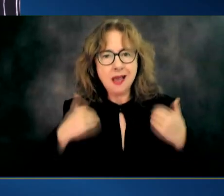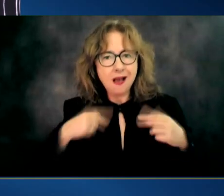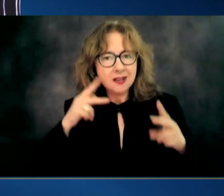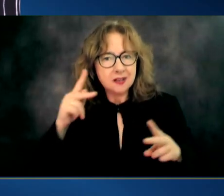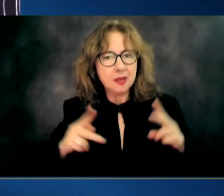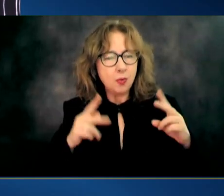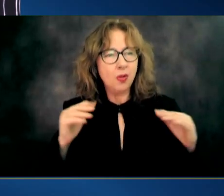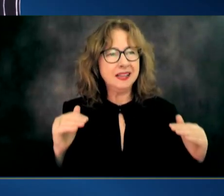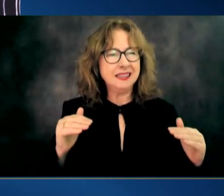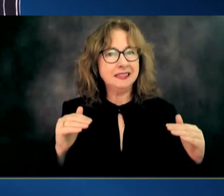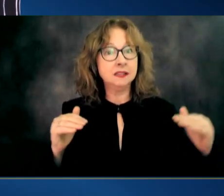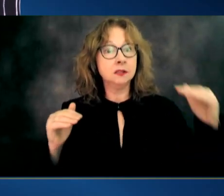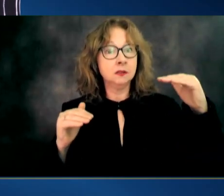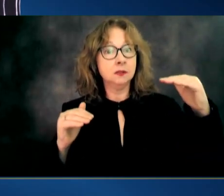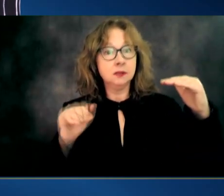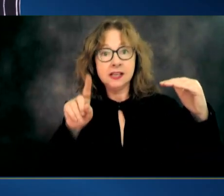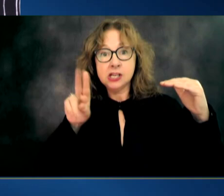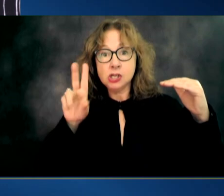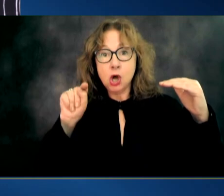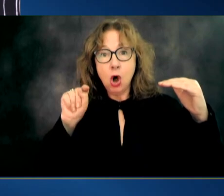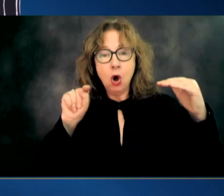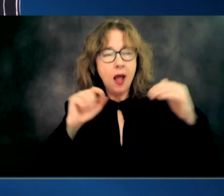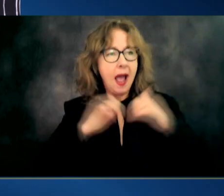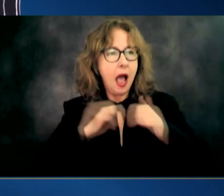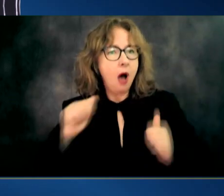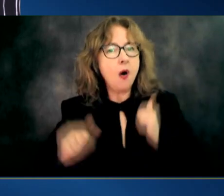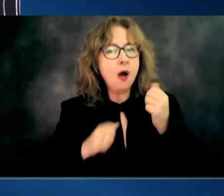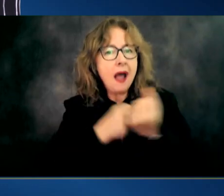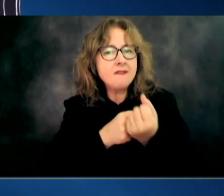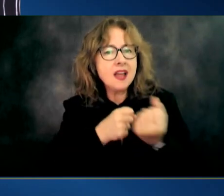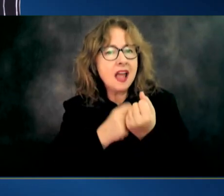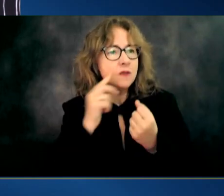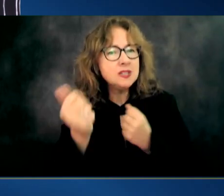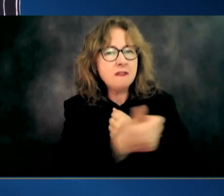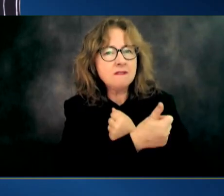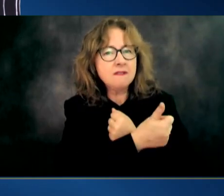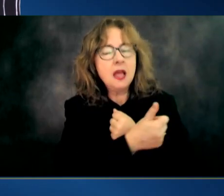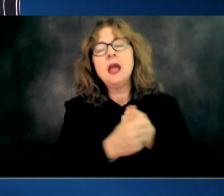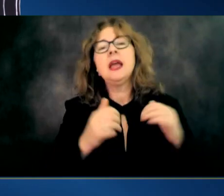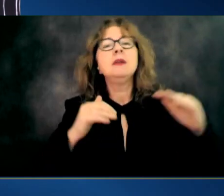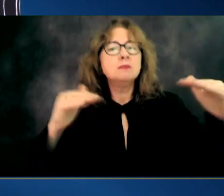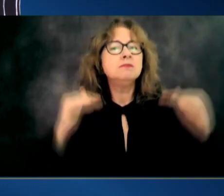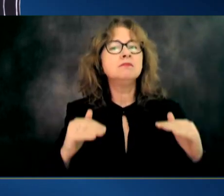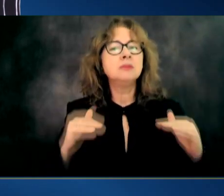to advocate for themselves. Because in pediatrics, it's very well taken care of, right? But in adult